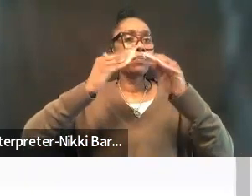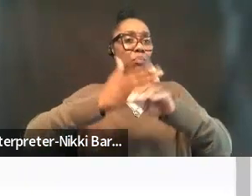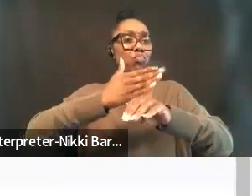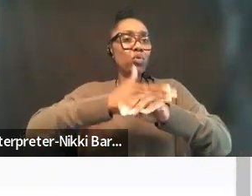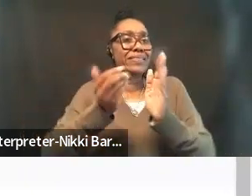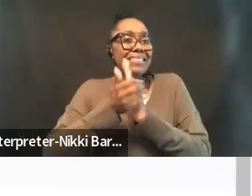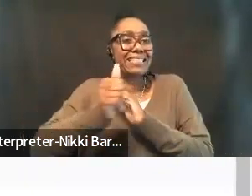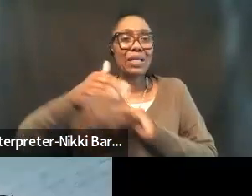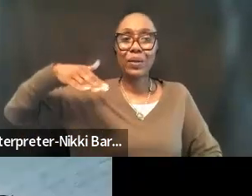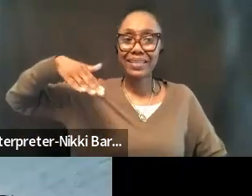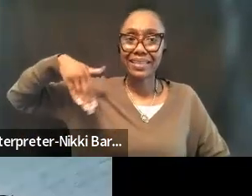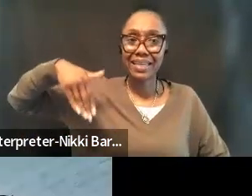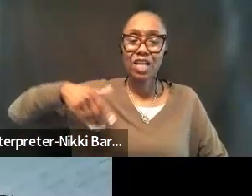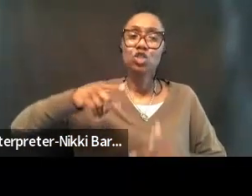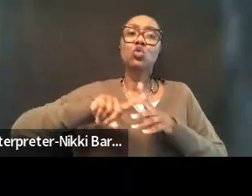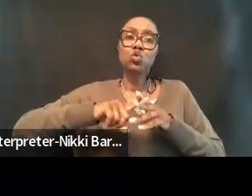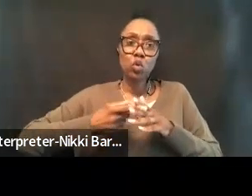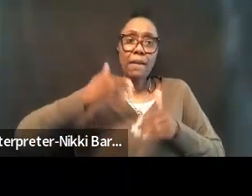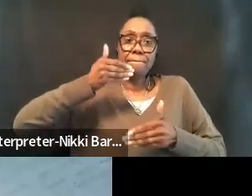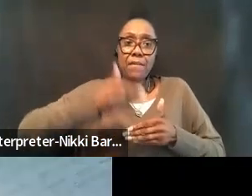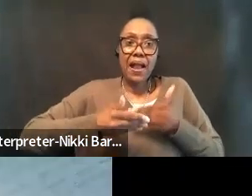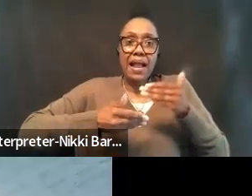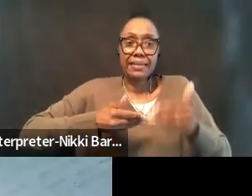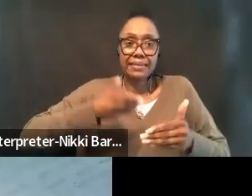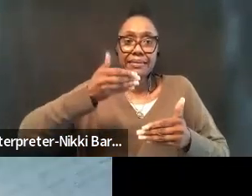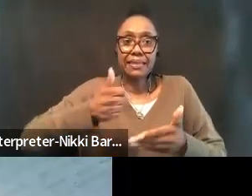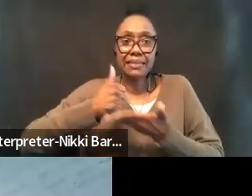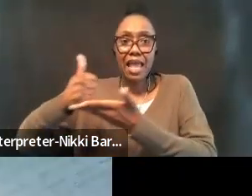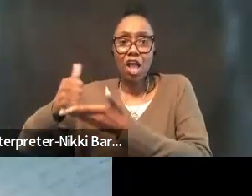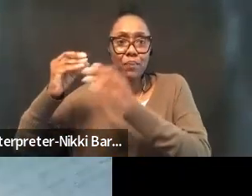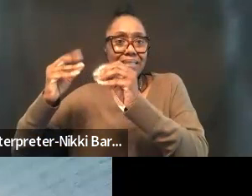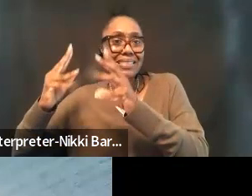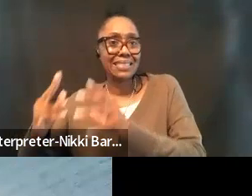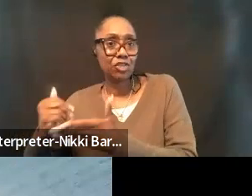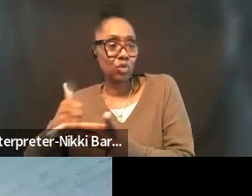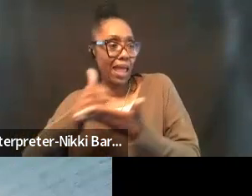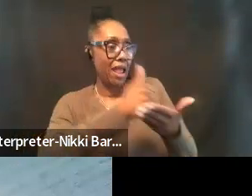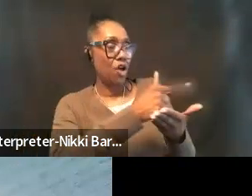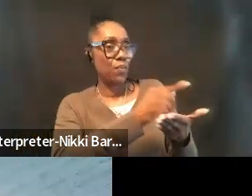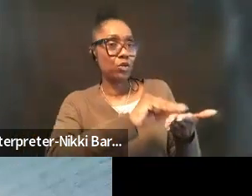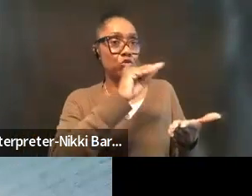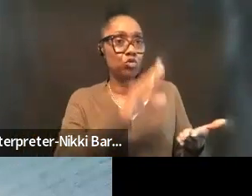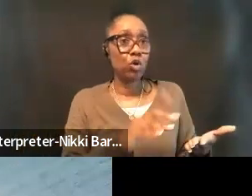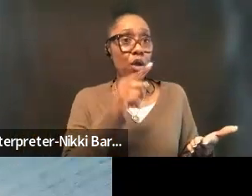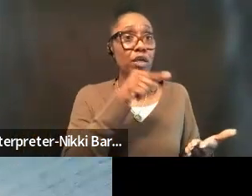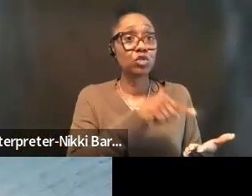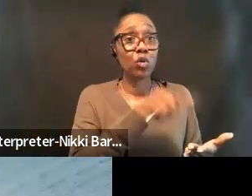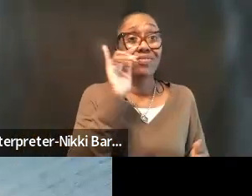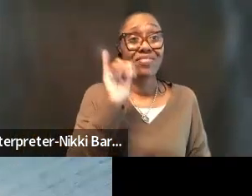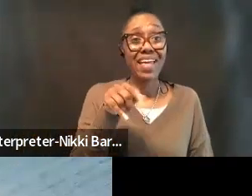So this is a really great, resource, okay? So just has a summary, using a comprehensive approach.